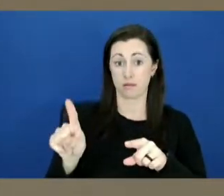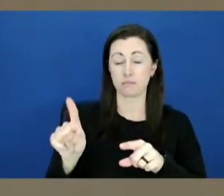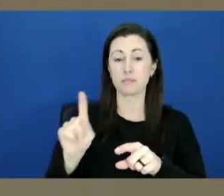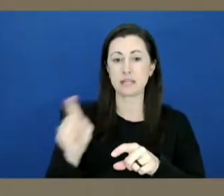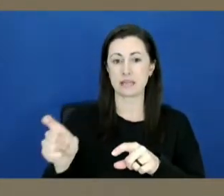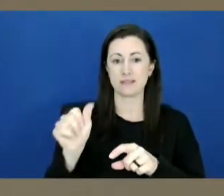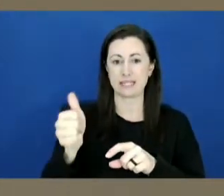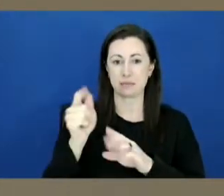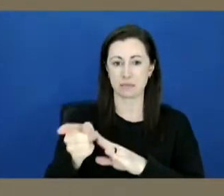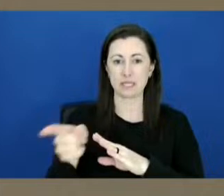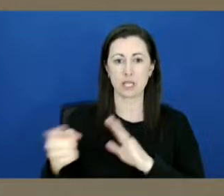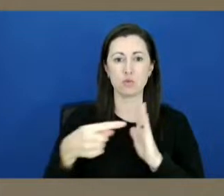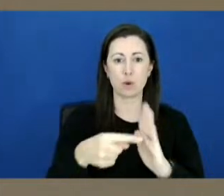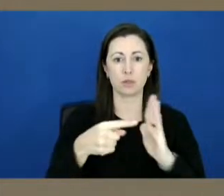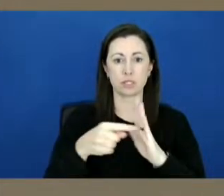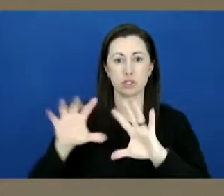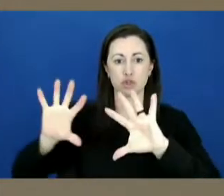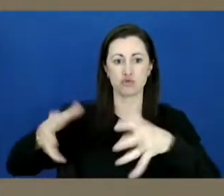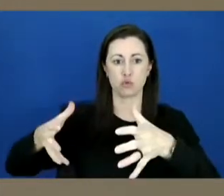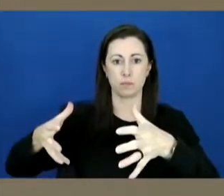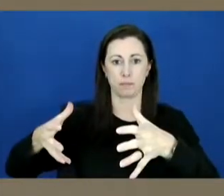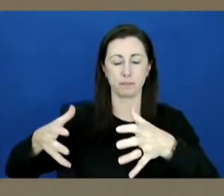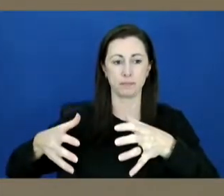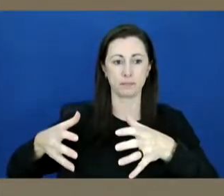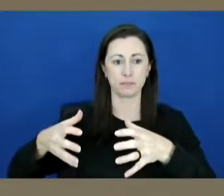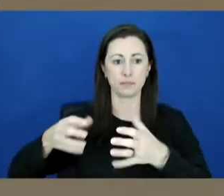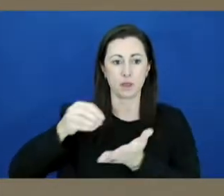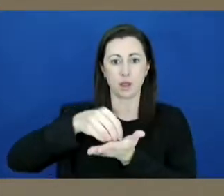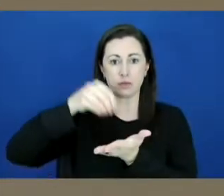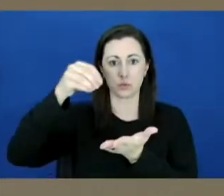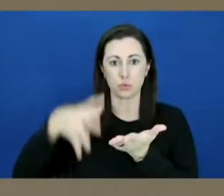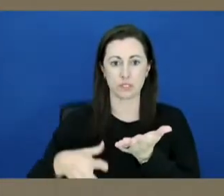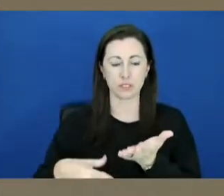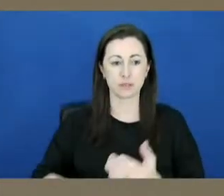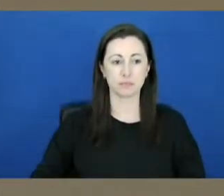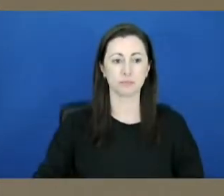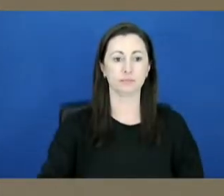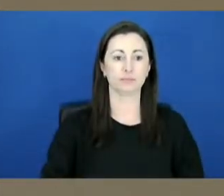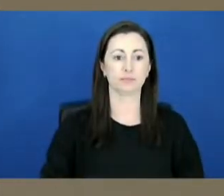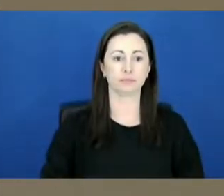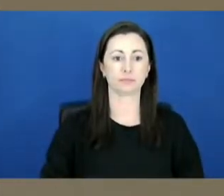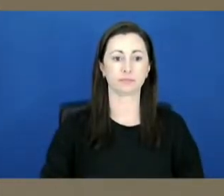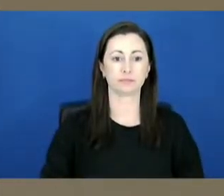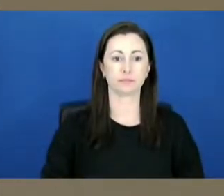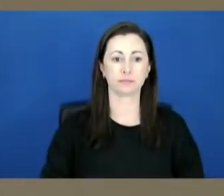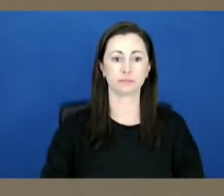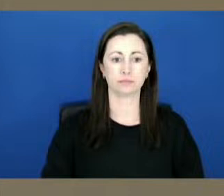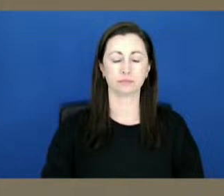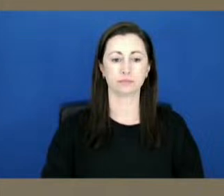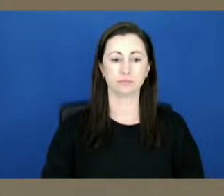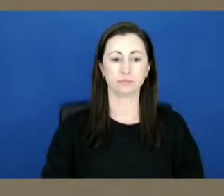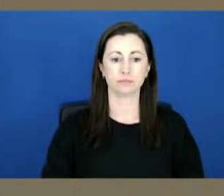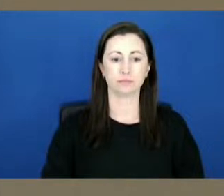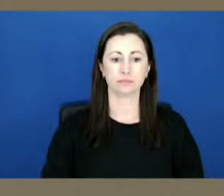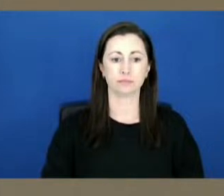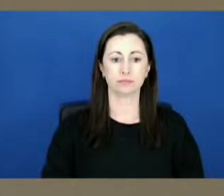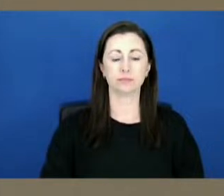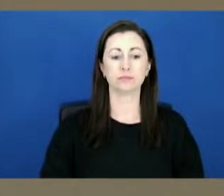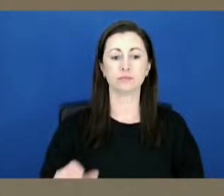DAVID IS COMING DOWN, HE'S GOING TO GET TEN MINUTES, HE IS